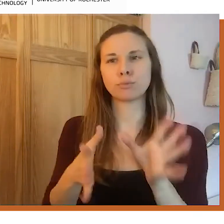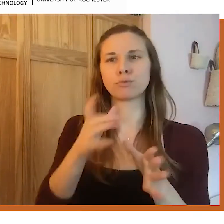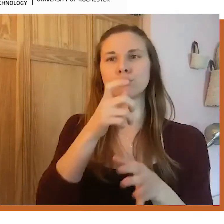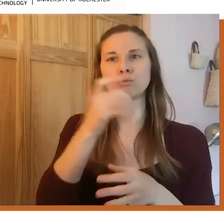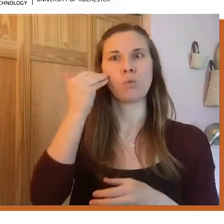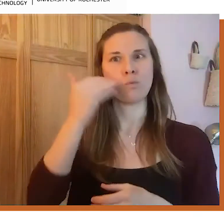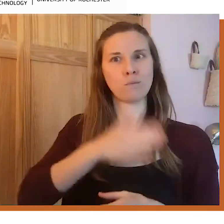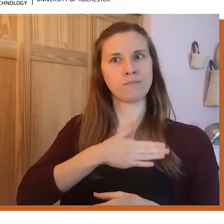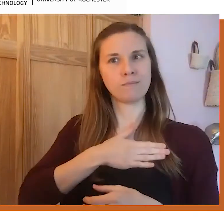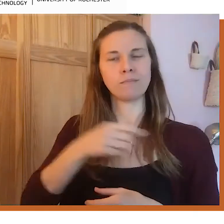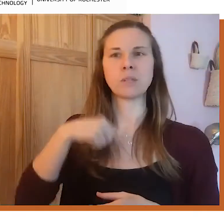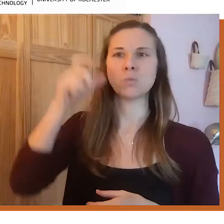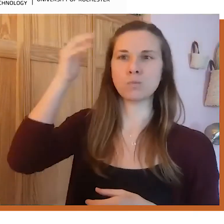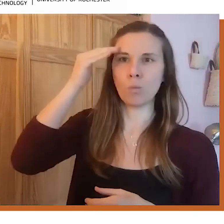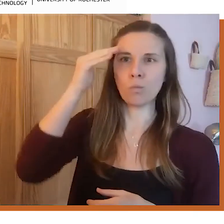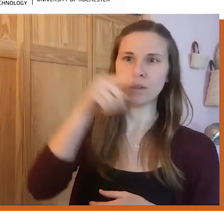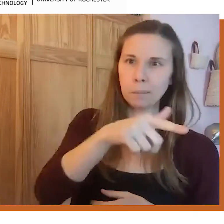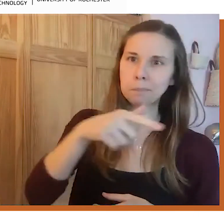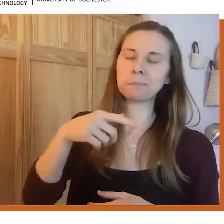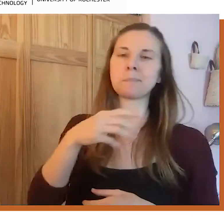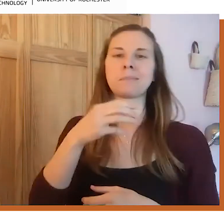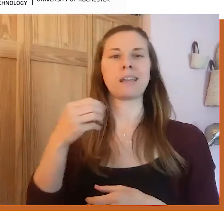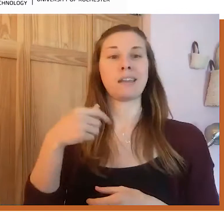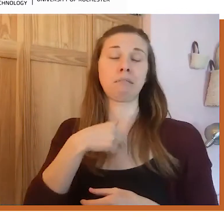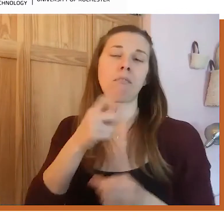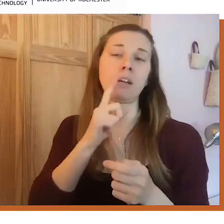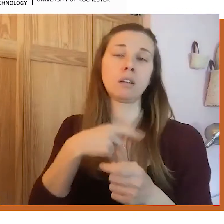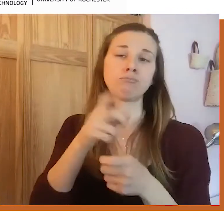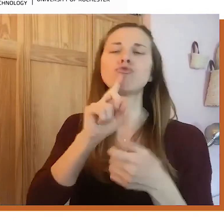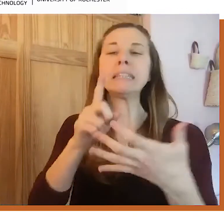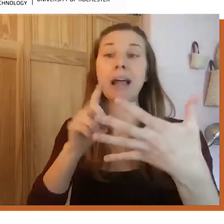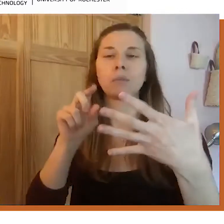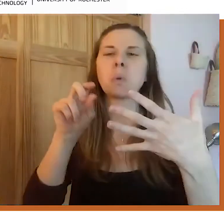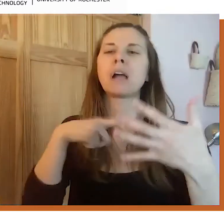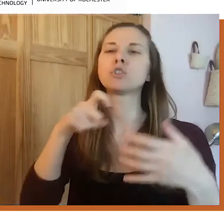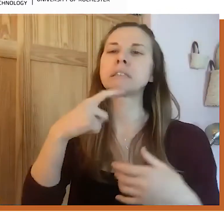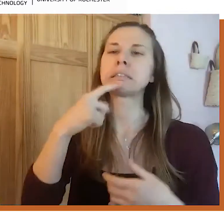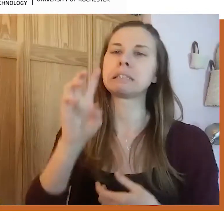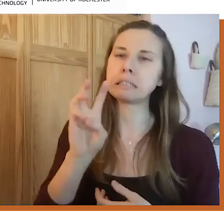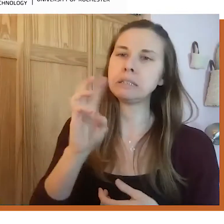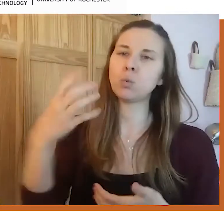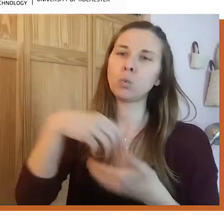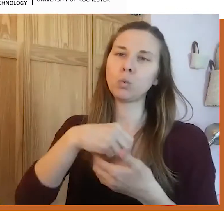who regularly worked with me, and they knew me very well, and I knew them very well. I really should say 6, including myself